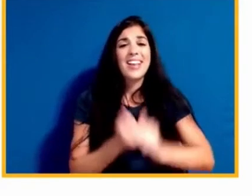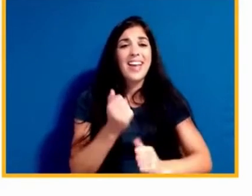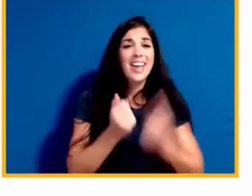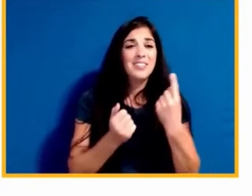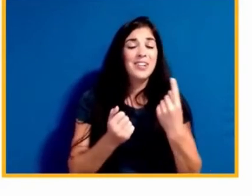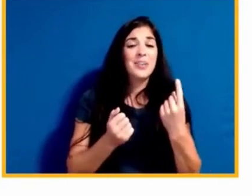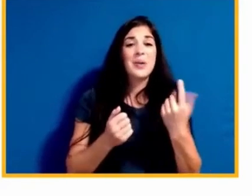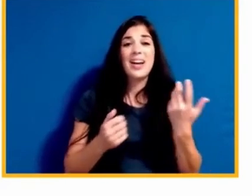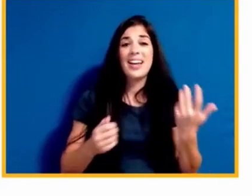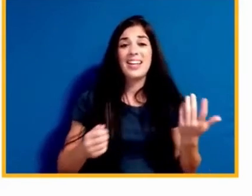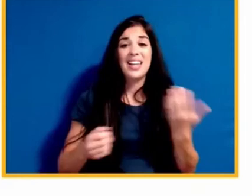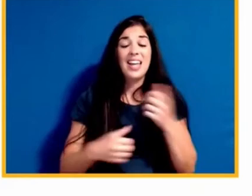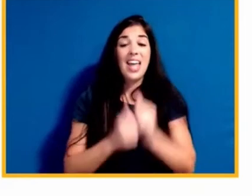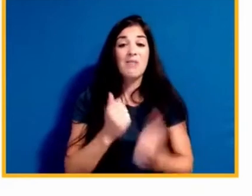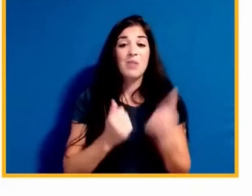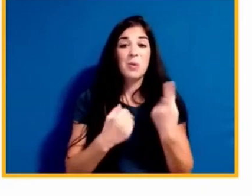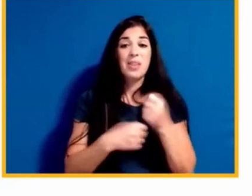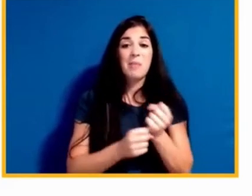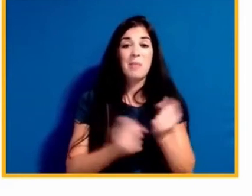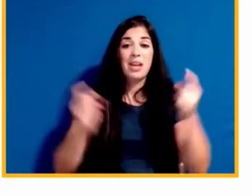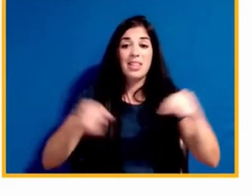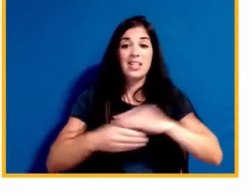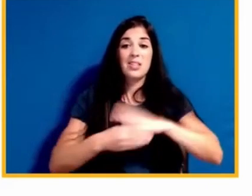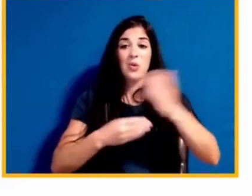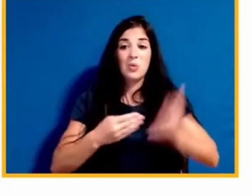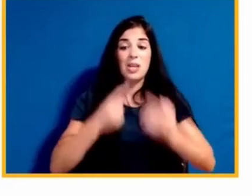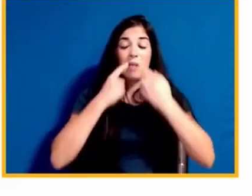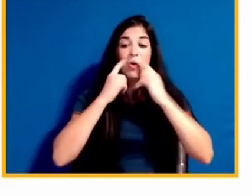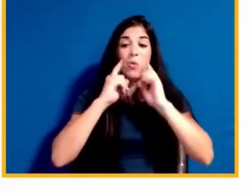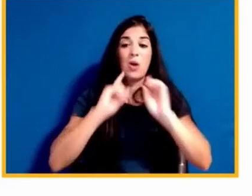everyone that has made this weekend work, thank you so much